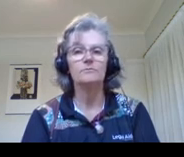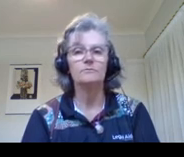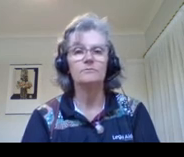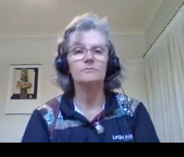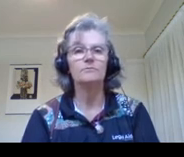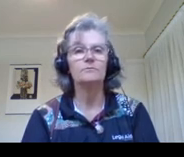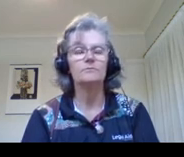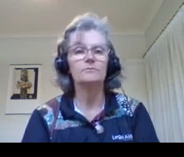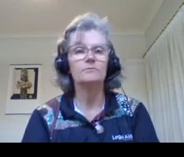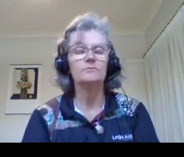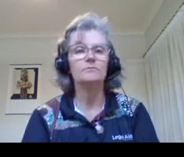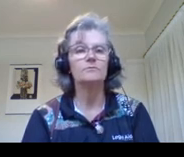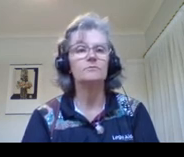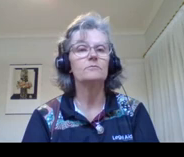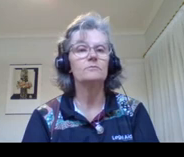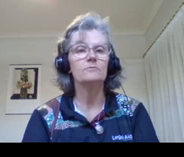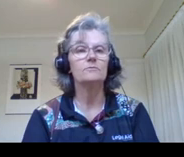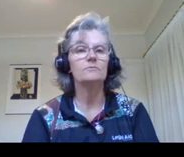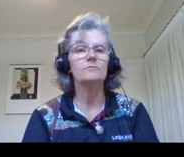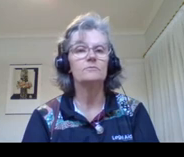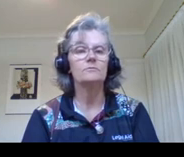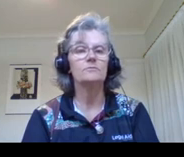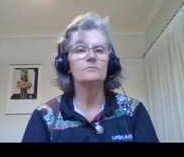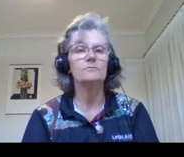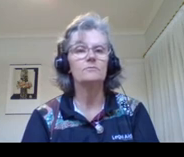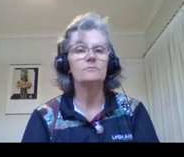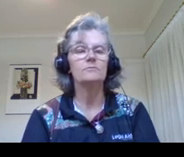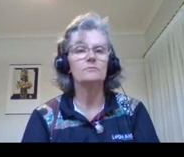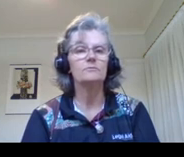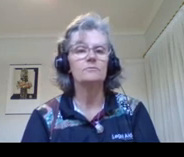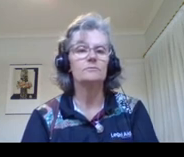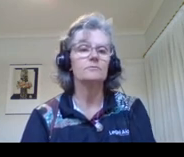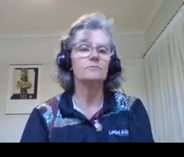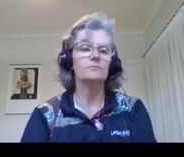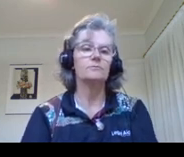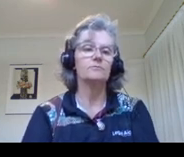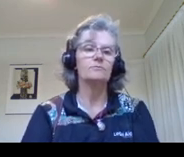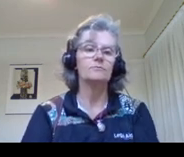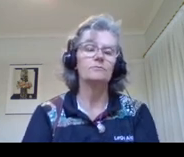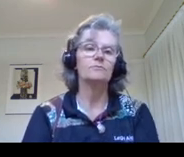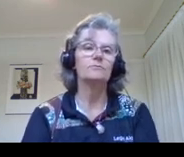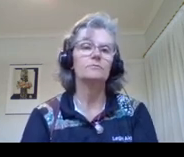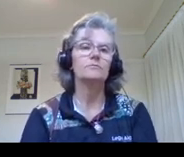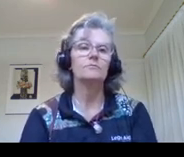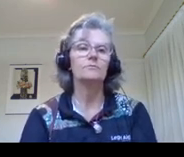up all the red flags for a scam so you know we were able to give the client some advice about